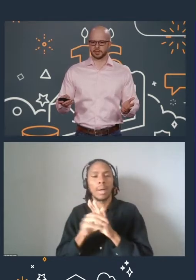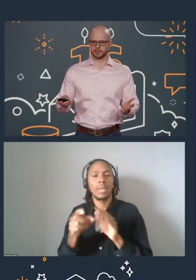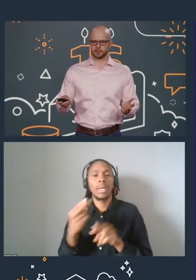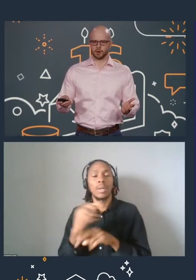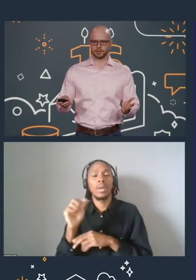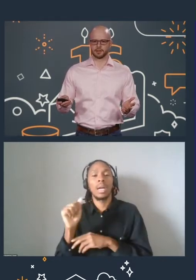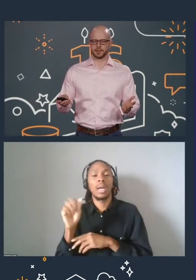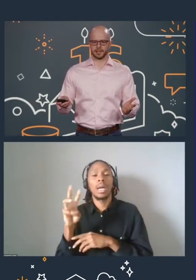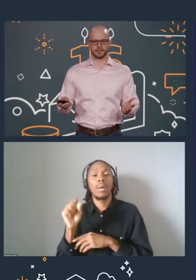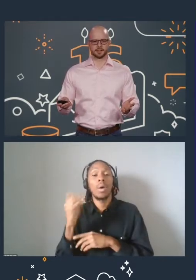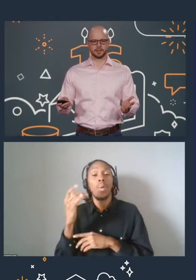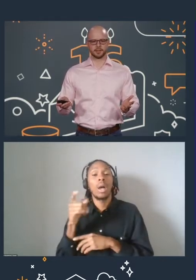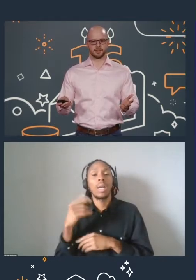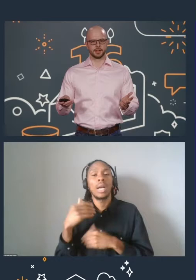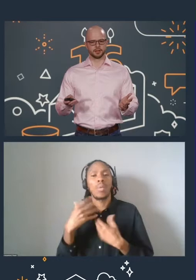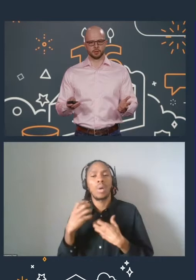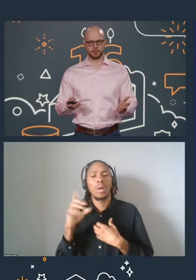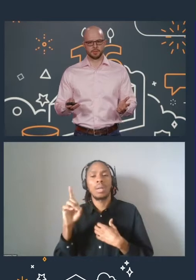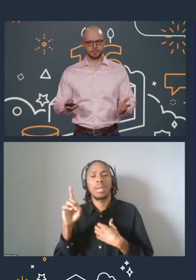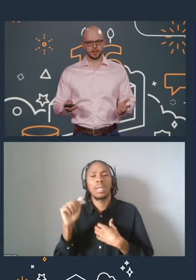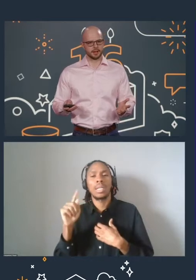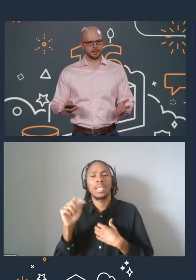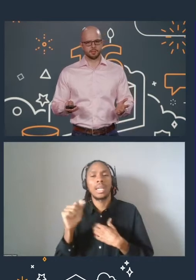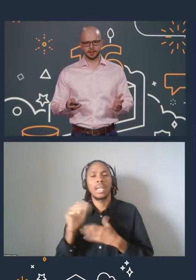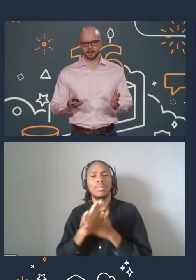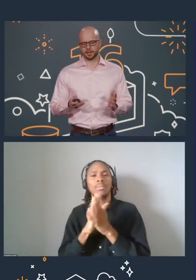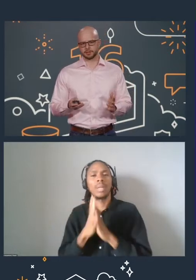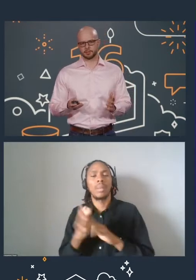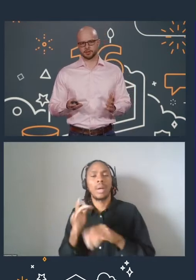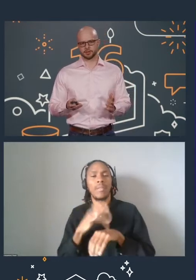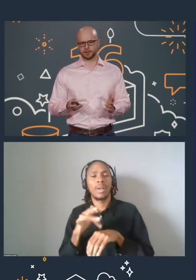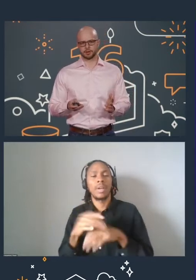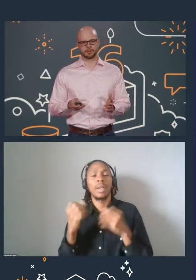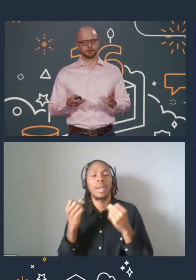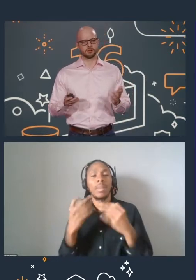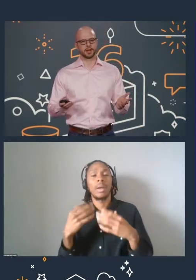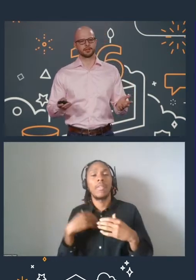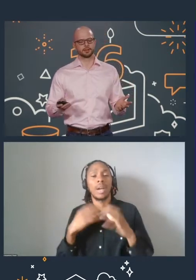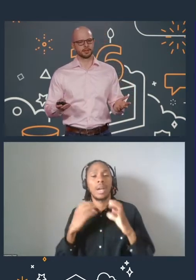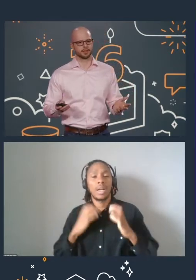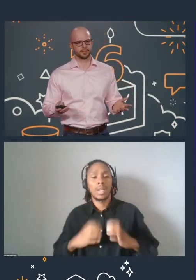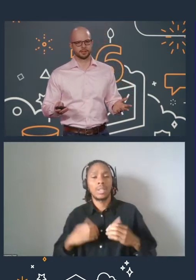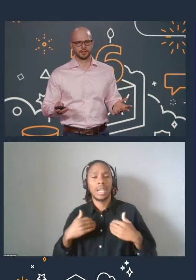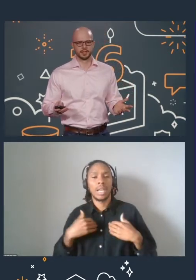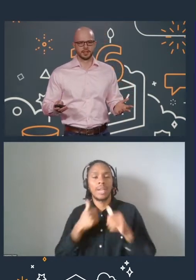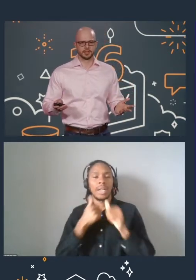because they want their data to be available. Now, many of our customers also have compliance use cases,